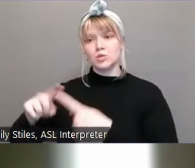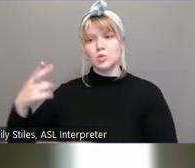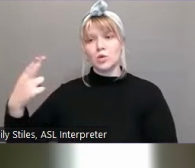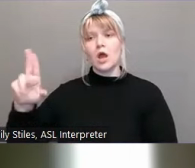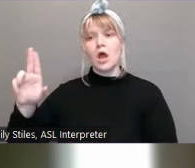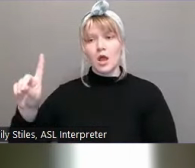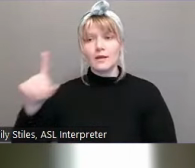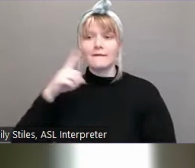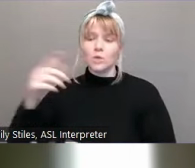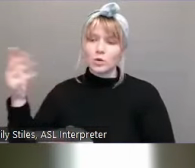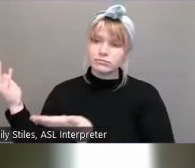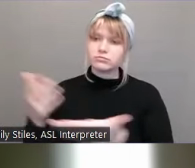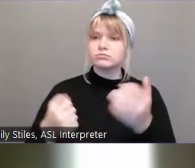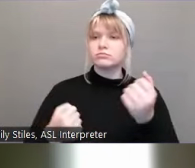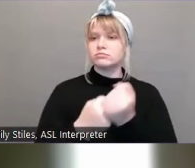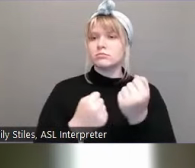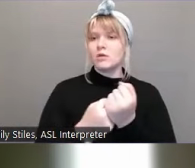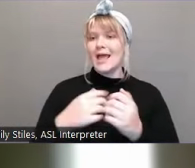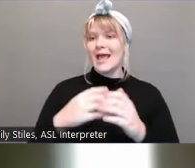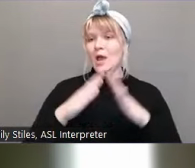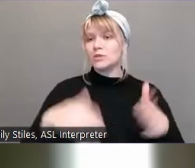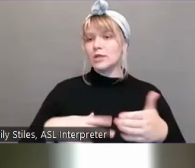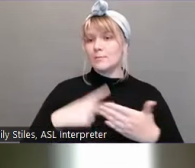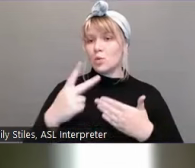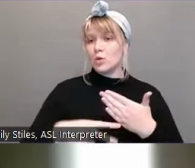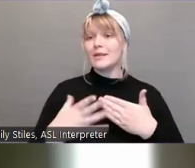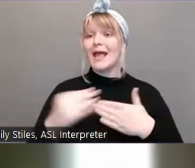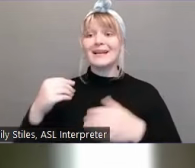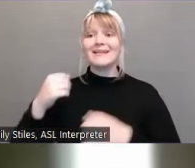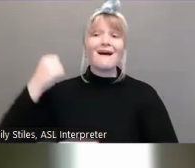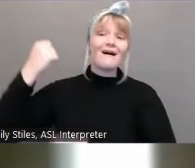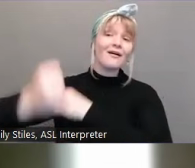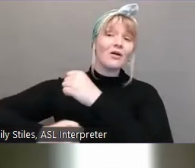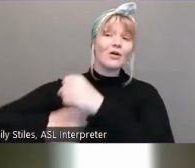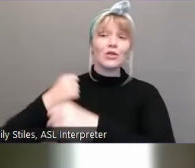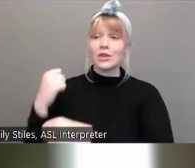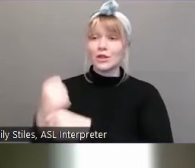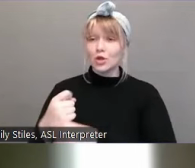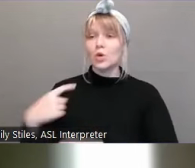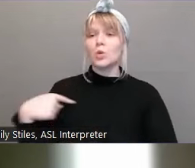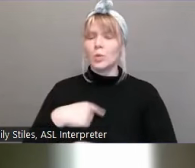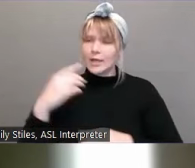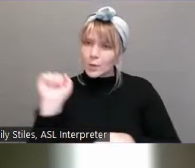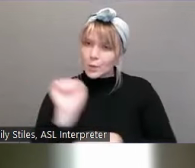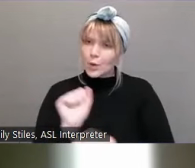And also to work on a year-round basis with the board, membership, and committees to move